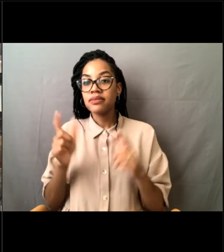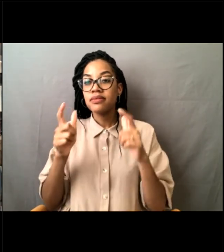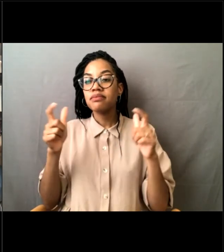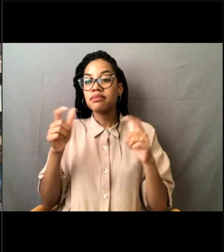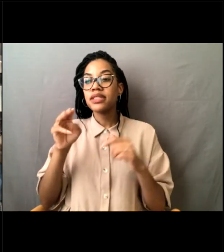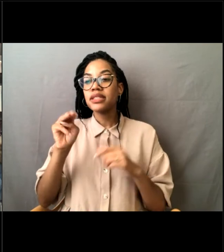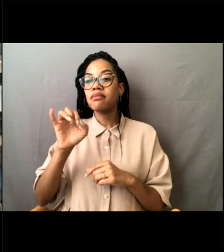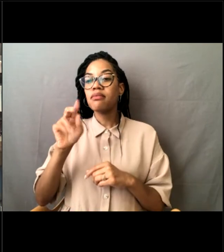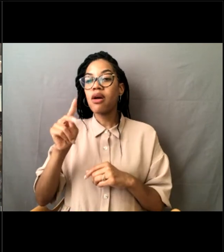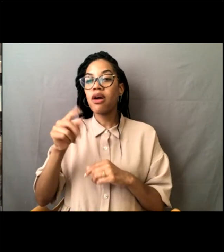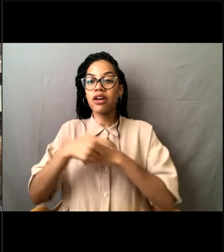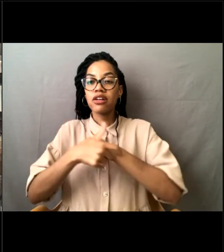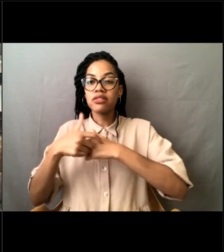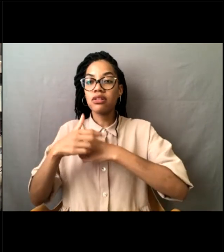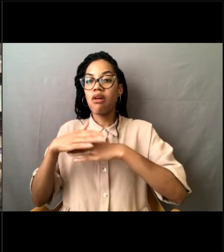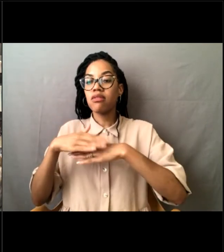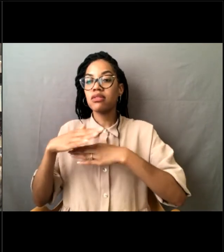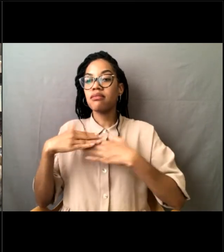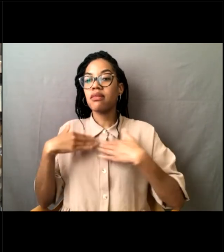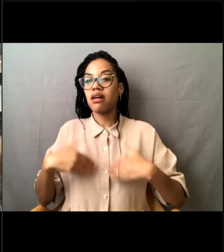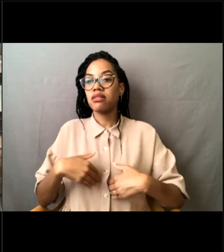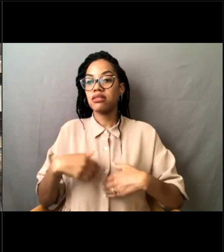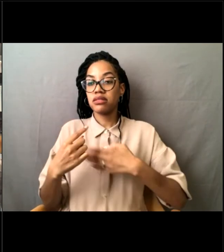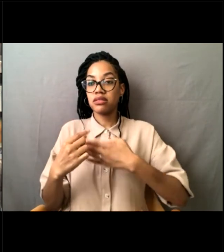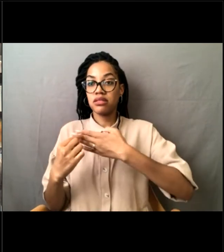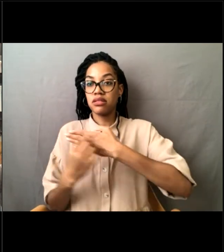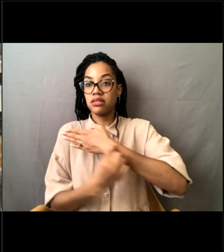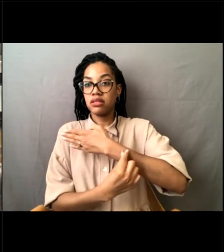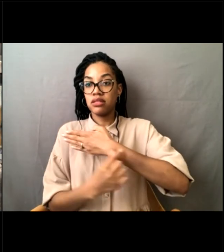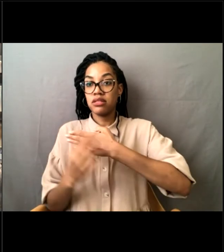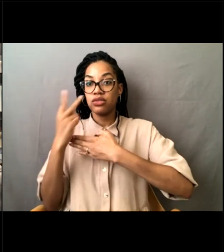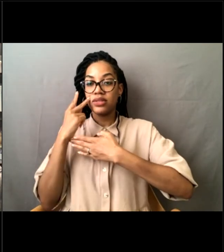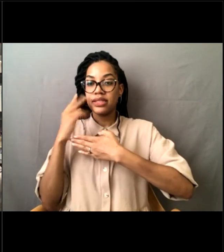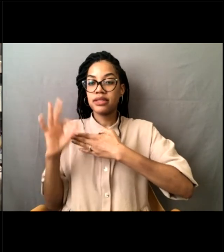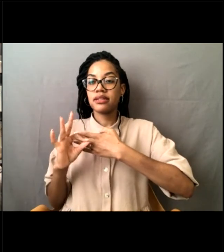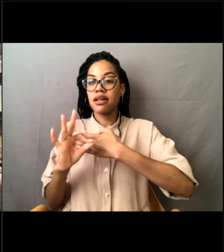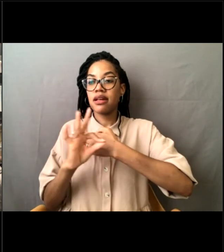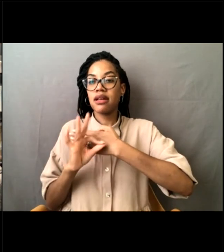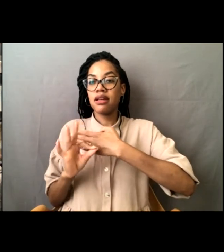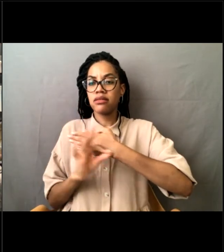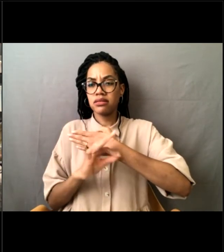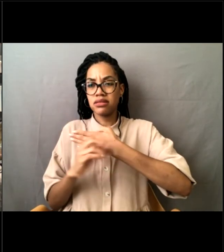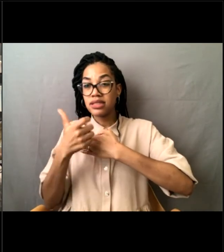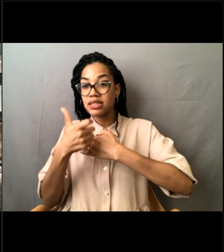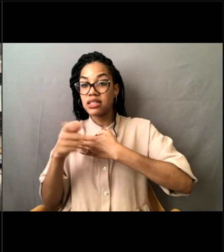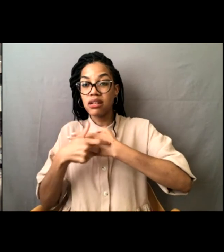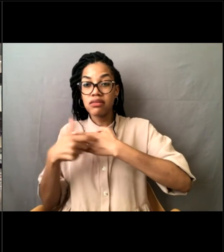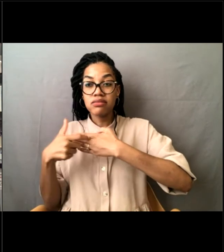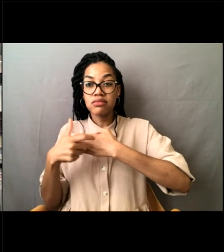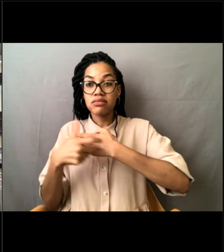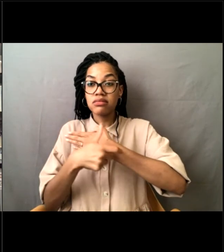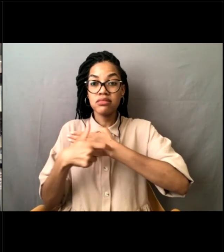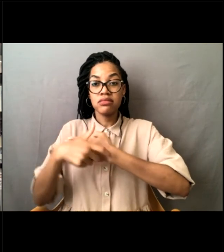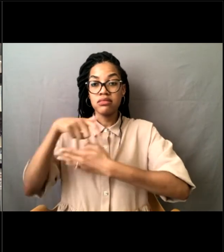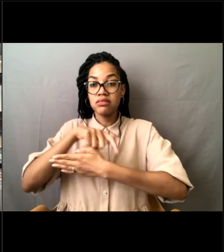And so looking at kind of where the scales of the fish are, we look to see if there's any marking. And this fish doesn't have any.